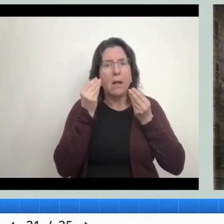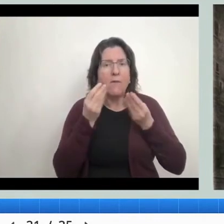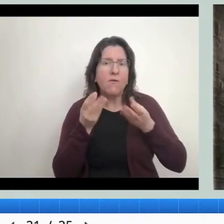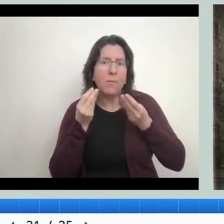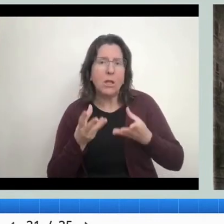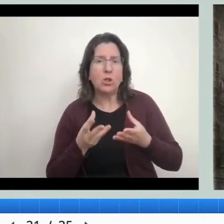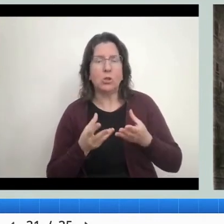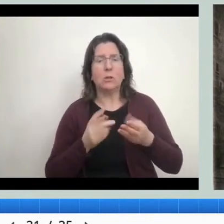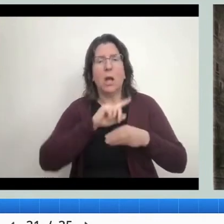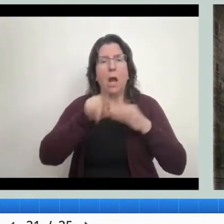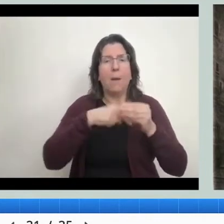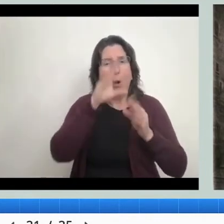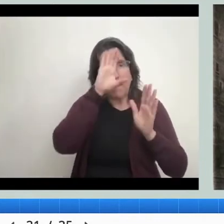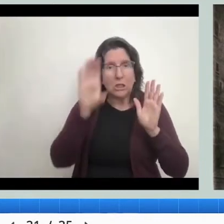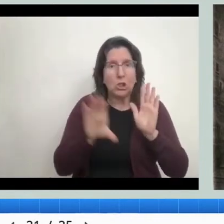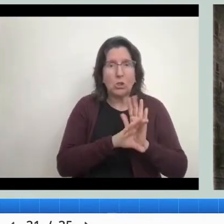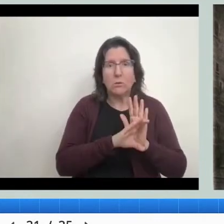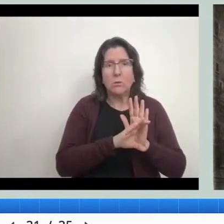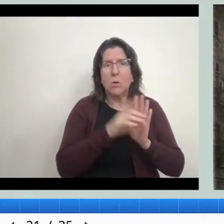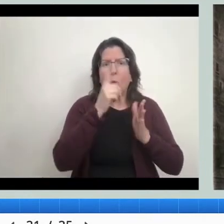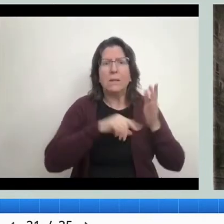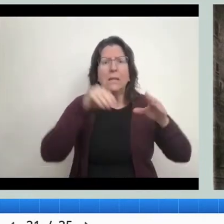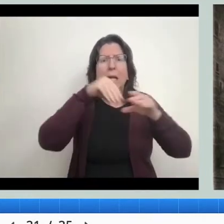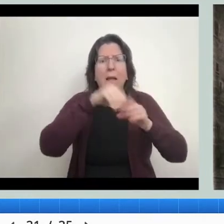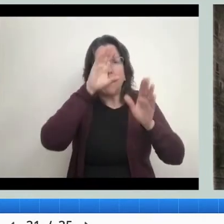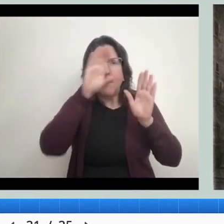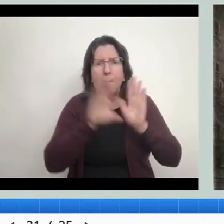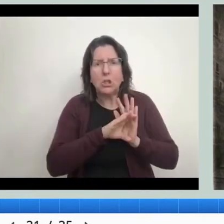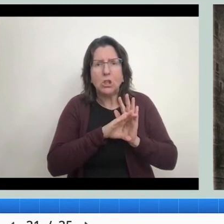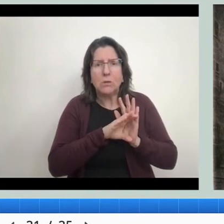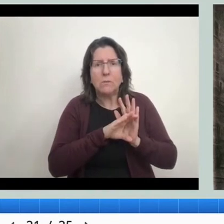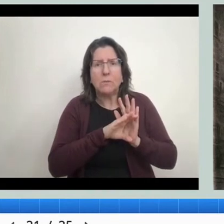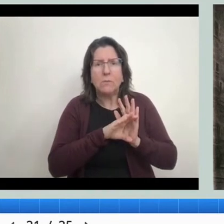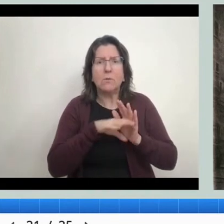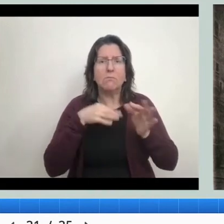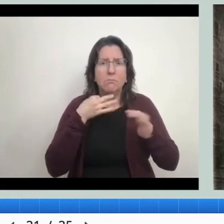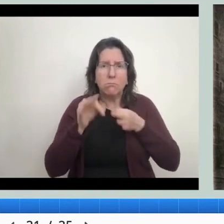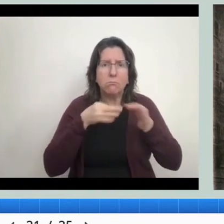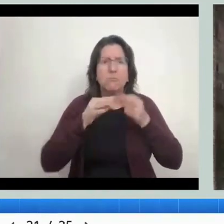We did several iterations of the students elaborating on this sentence.